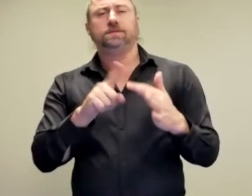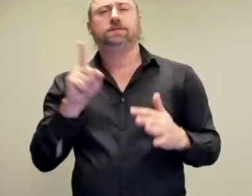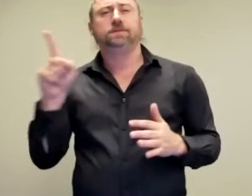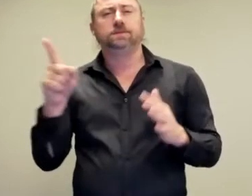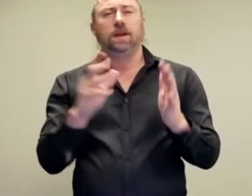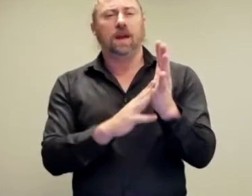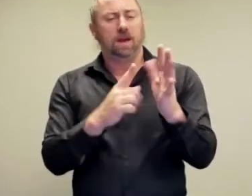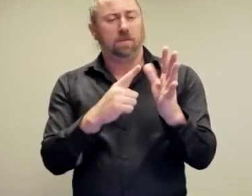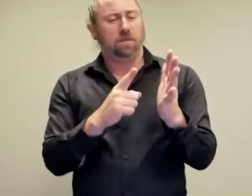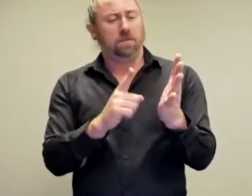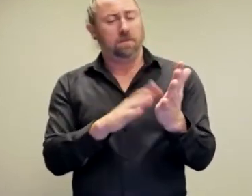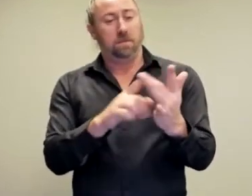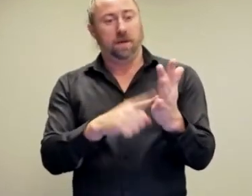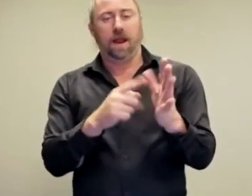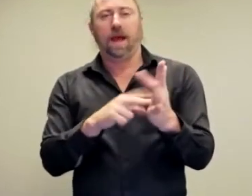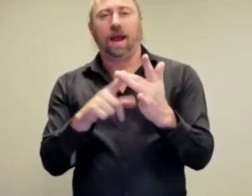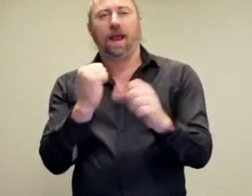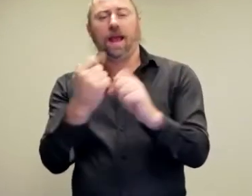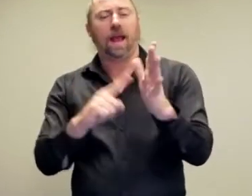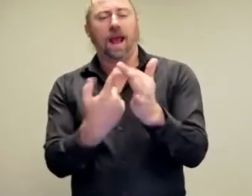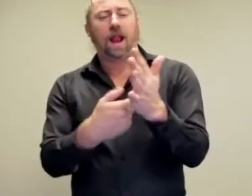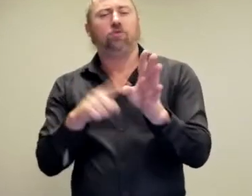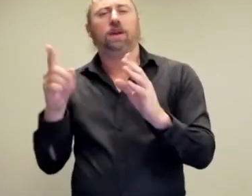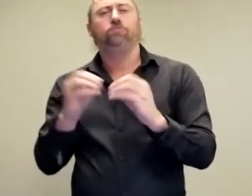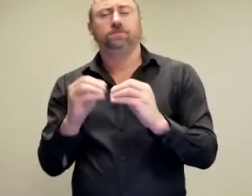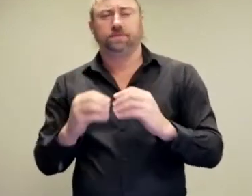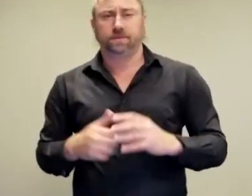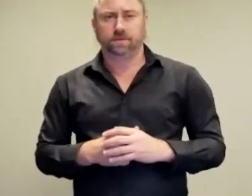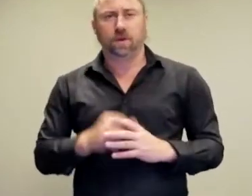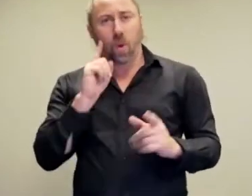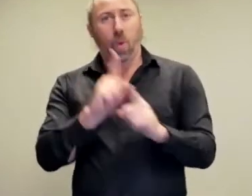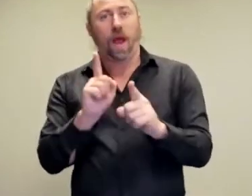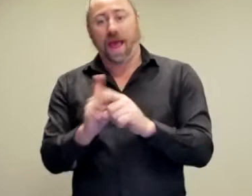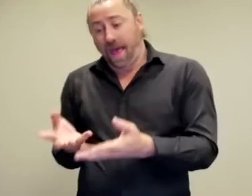in Brisbane and they look at the material earth as a transforming thing.